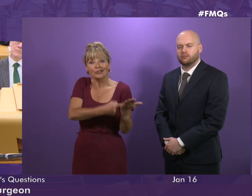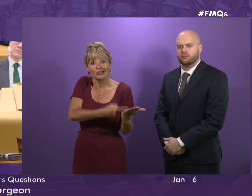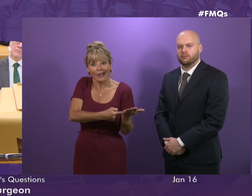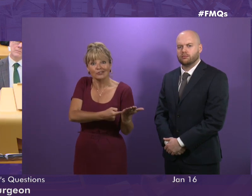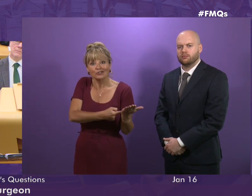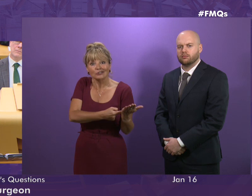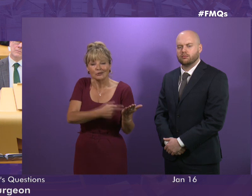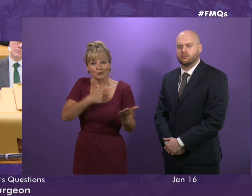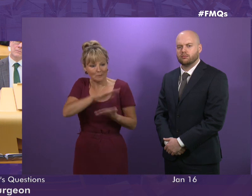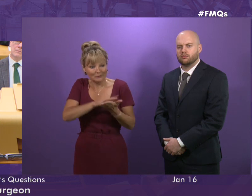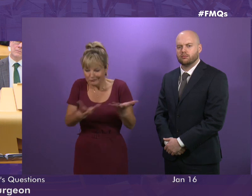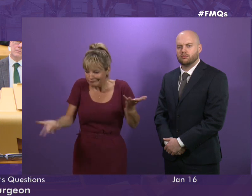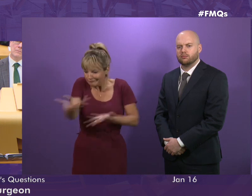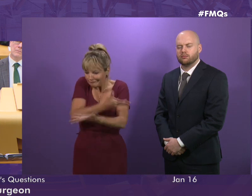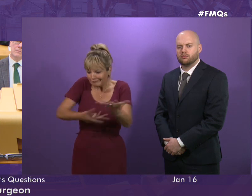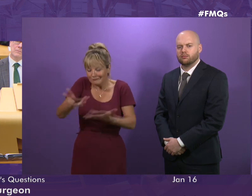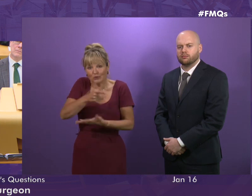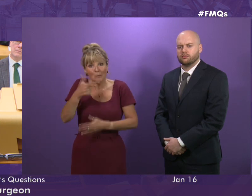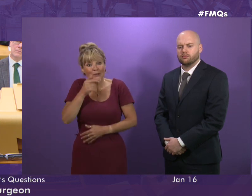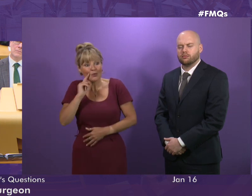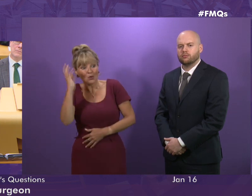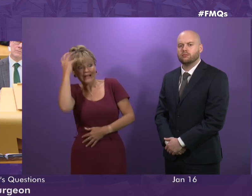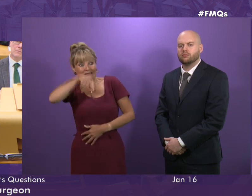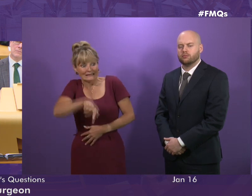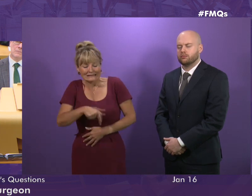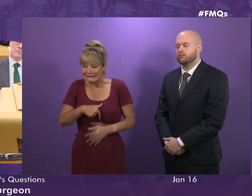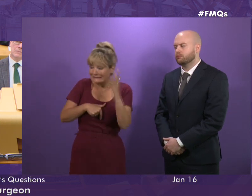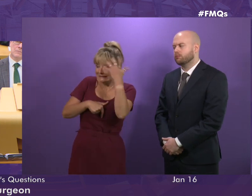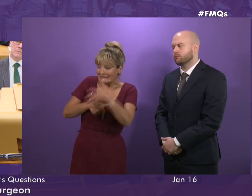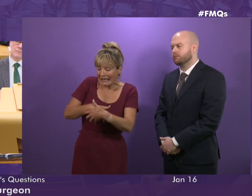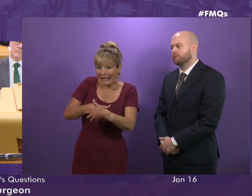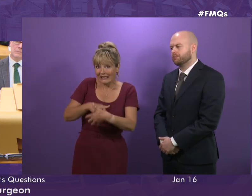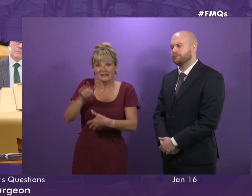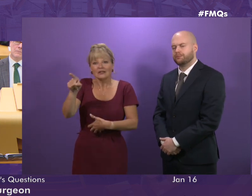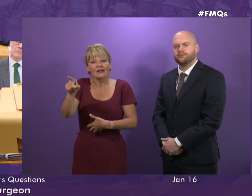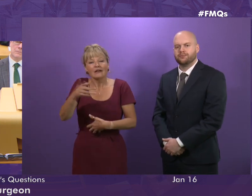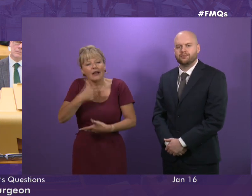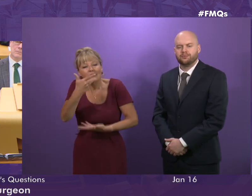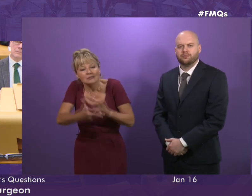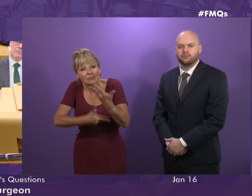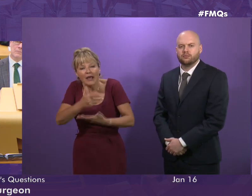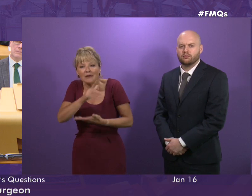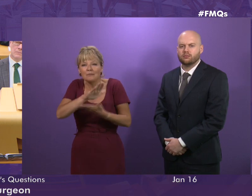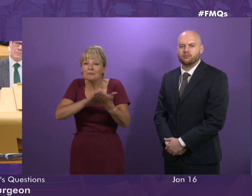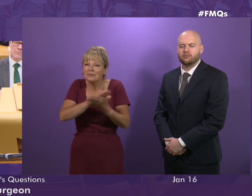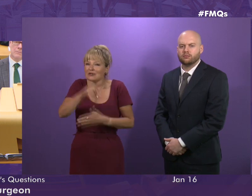there is not a tension and inevitable conflict between women’s rights and trans rights.